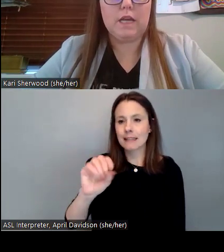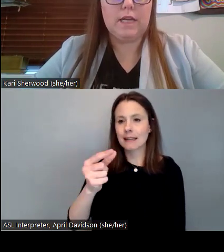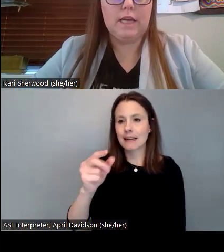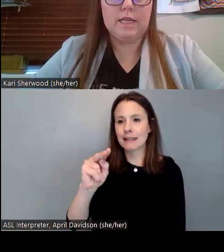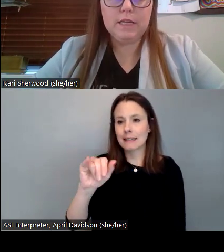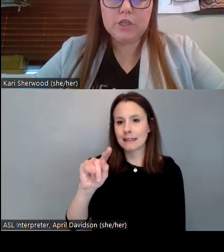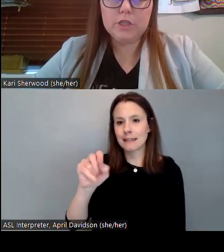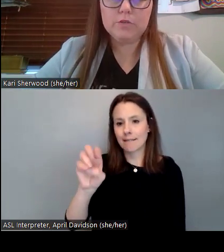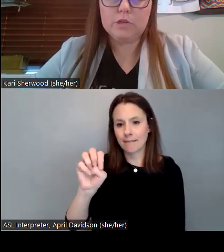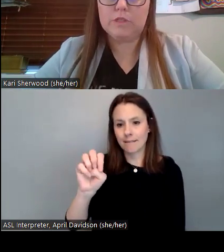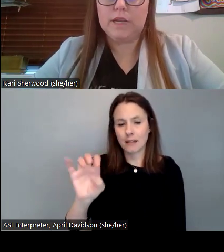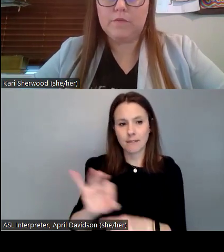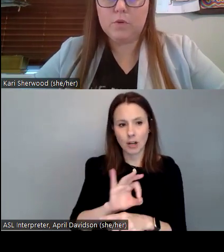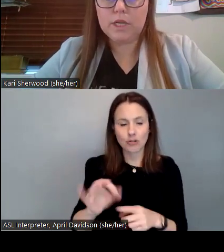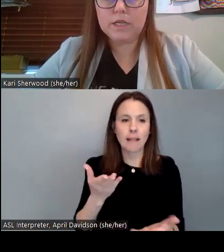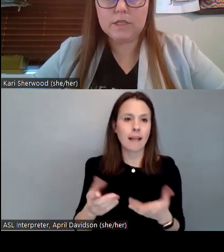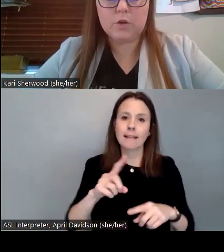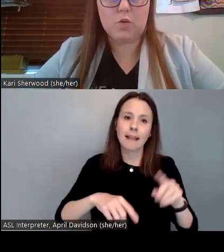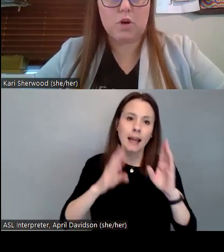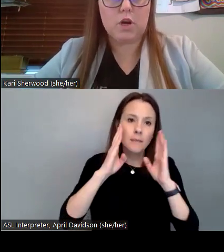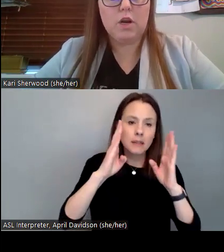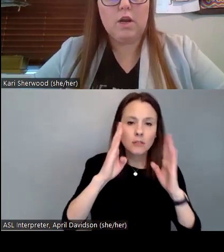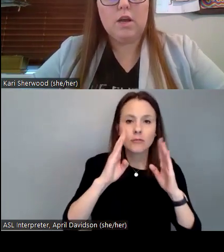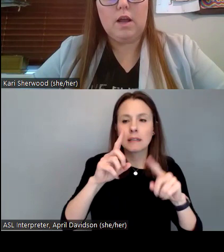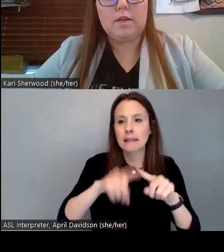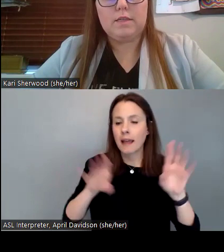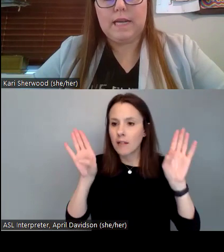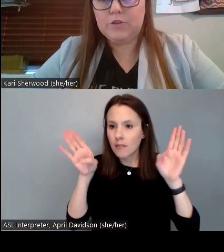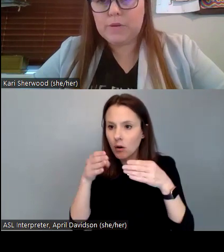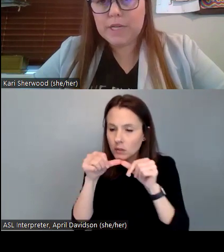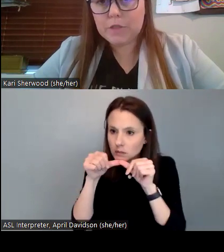like inattention, trouble staying focused, or daydreaming